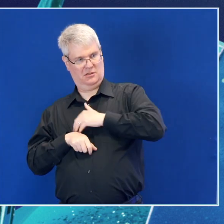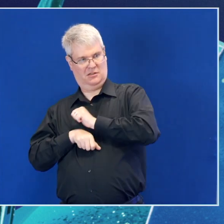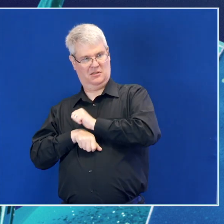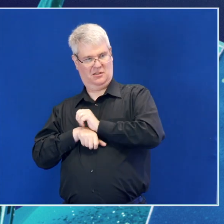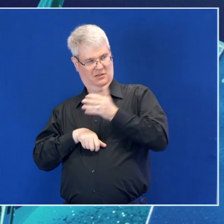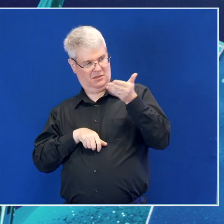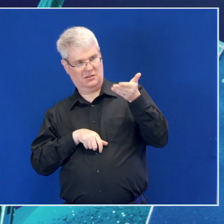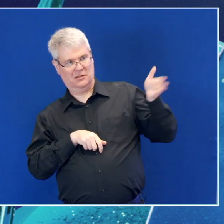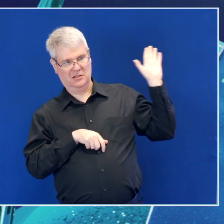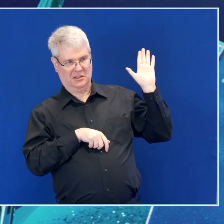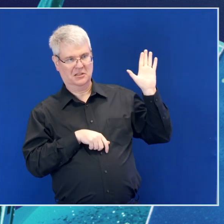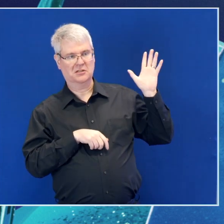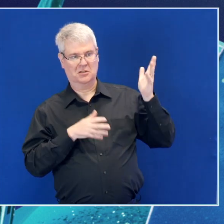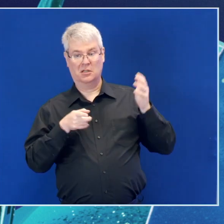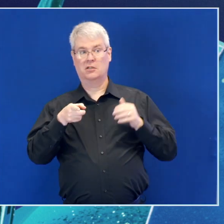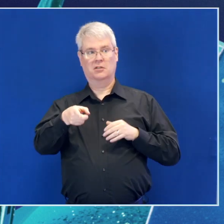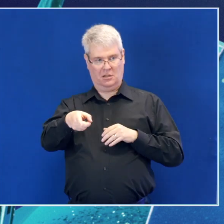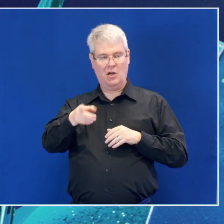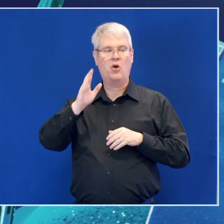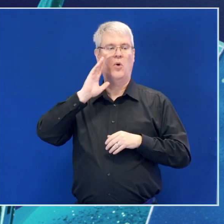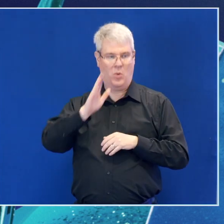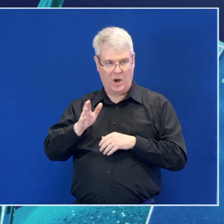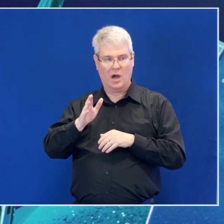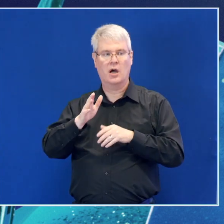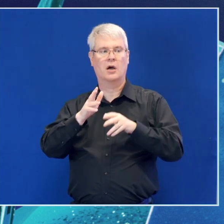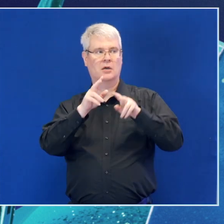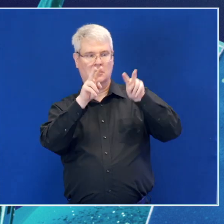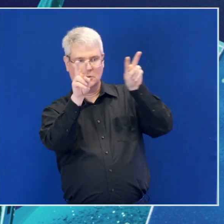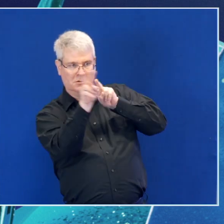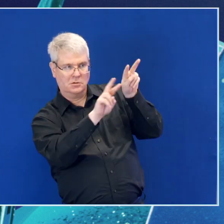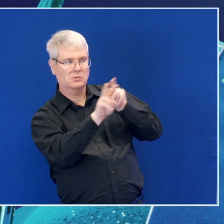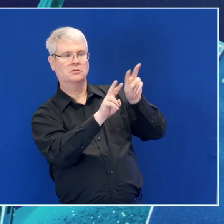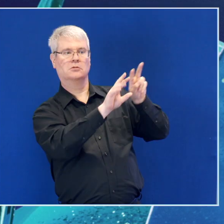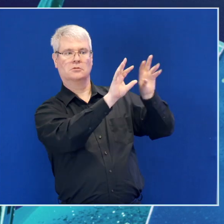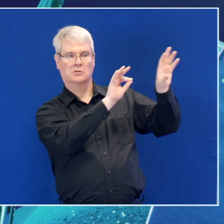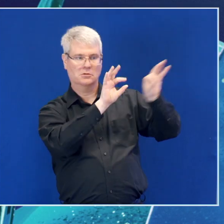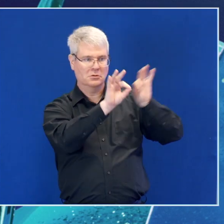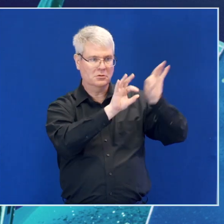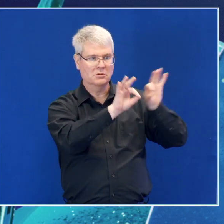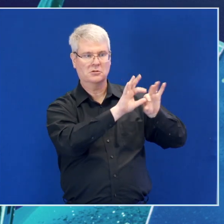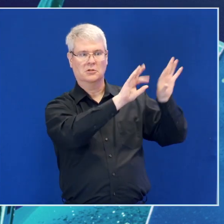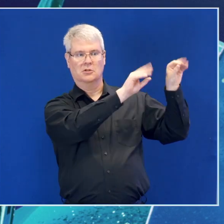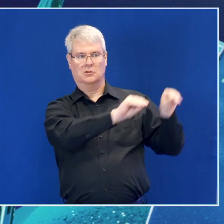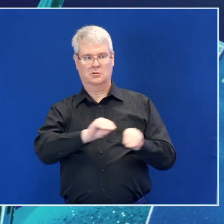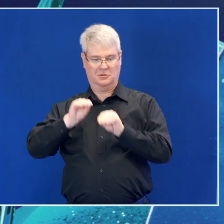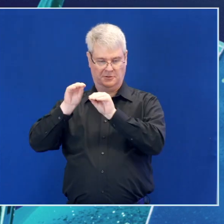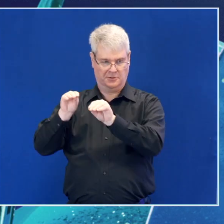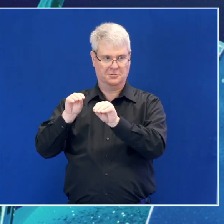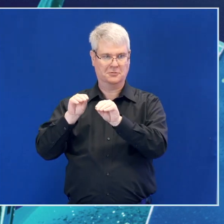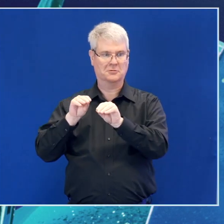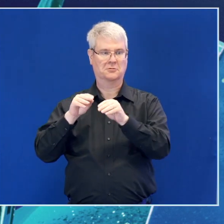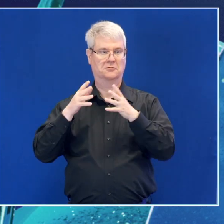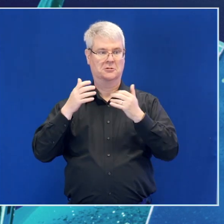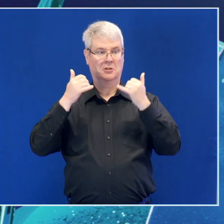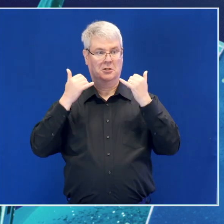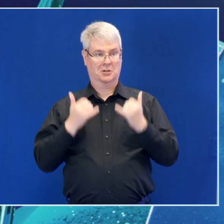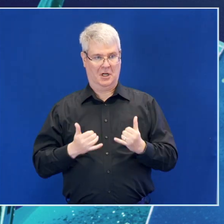to anyone who's planning on using it. And that created the email notes, the meeting notes email generator.